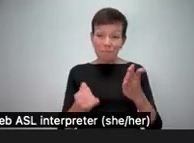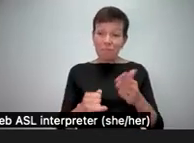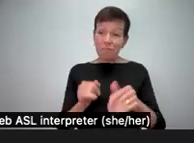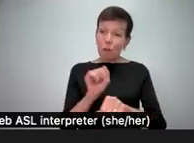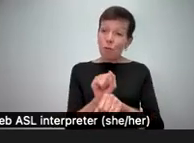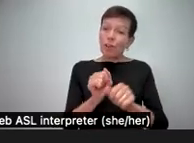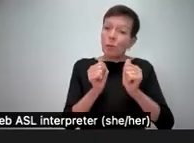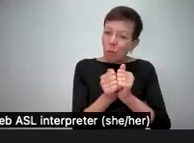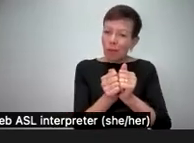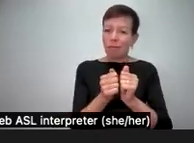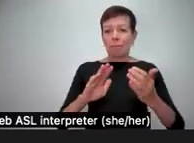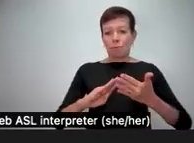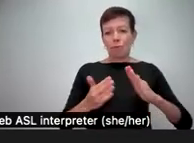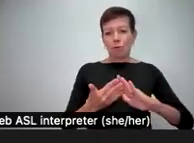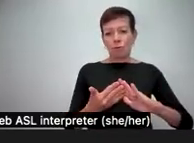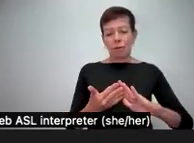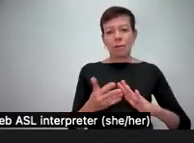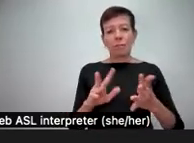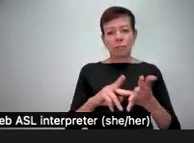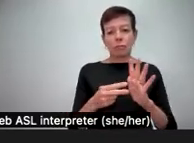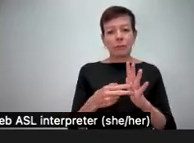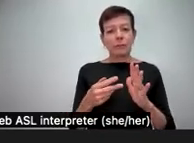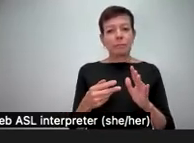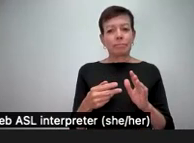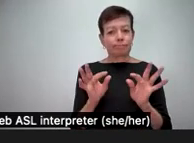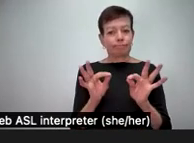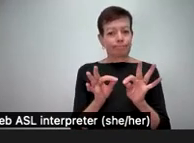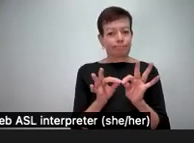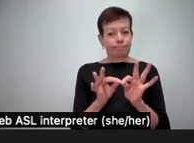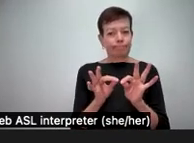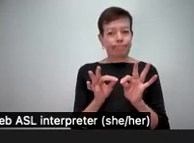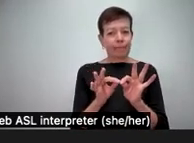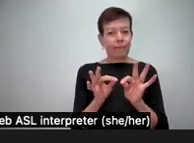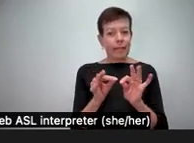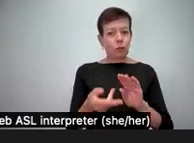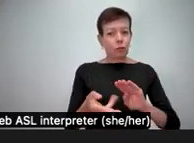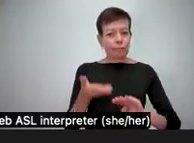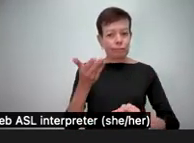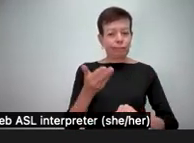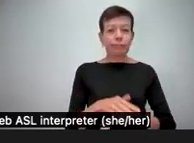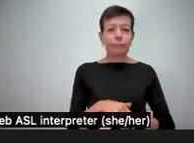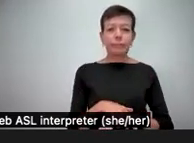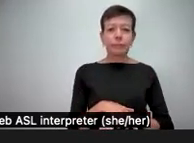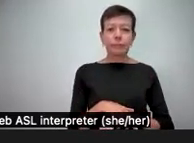emphasis here. We're going to look for details of what community engagement is being done and